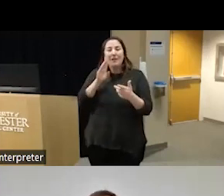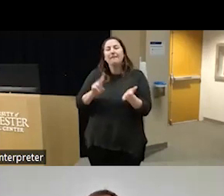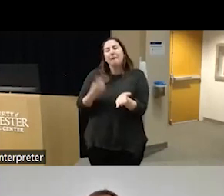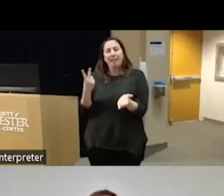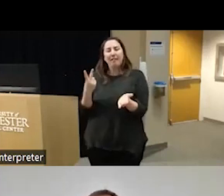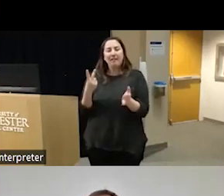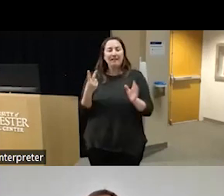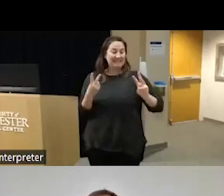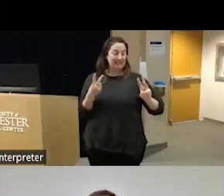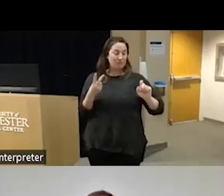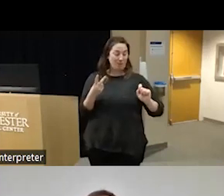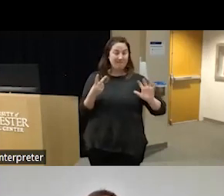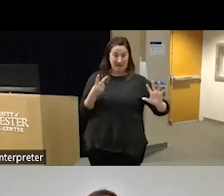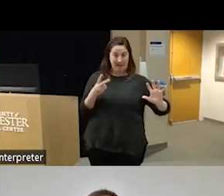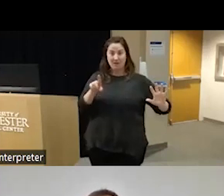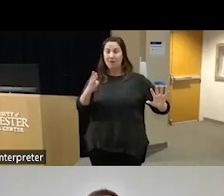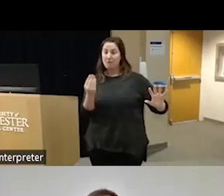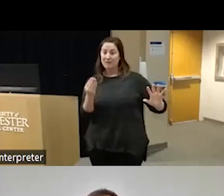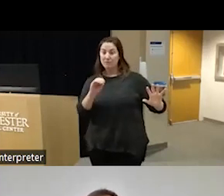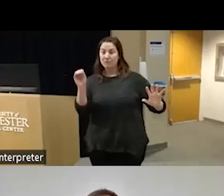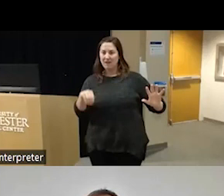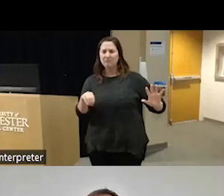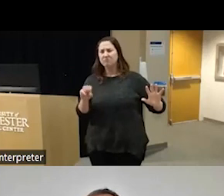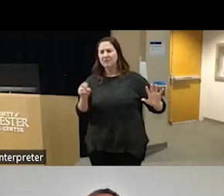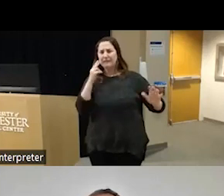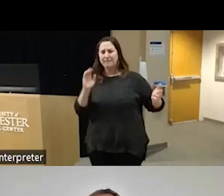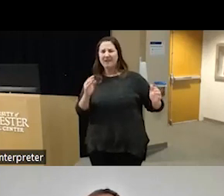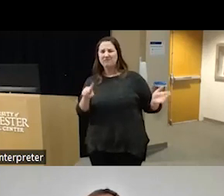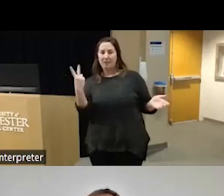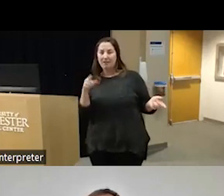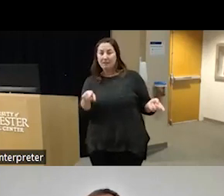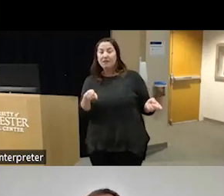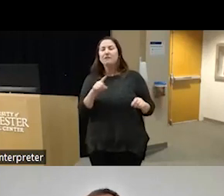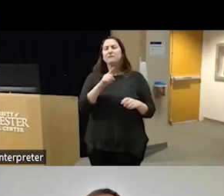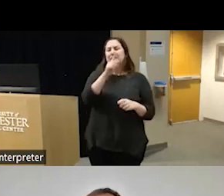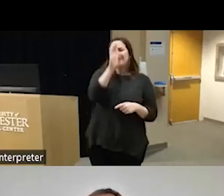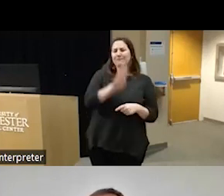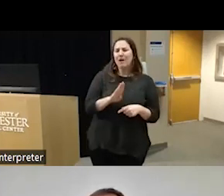6.5 to 14% But what happens in schizophrenia? It's almost